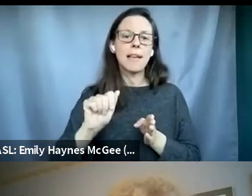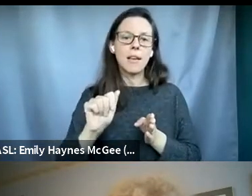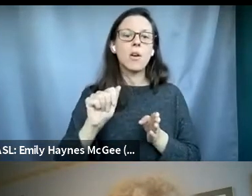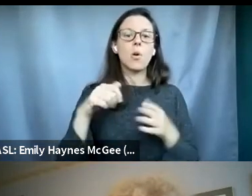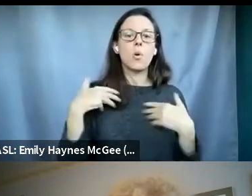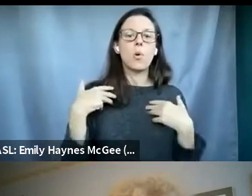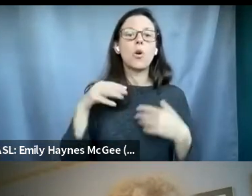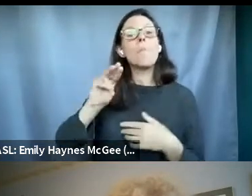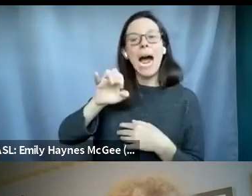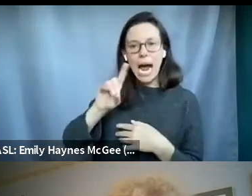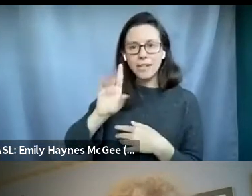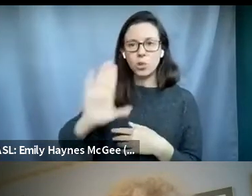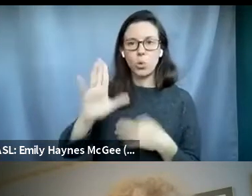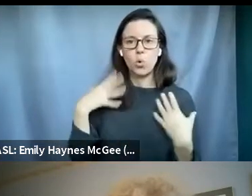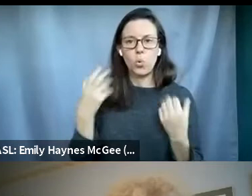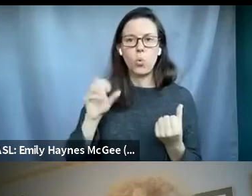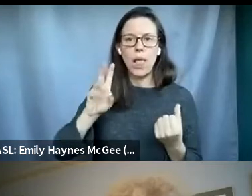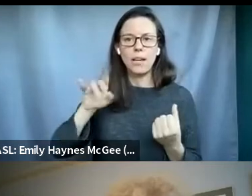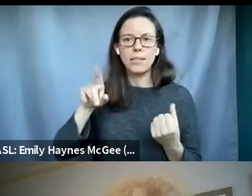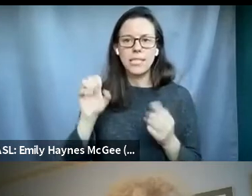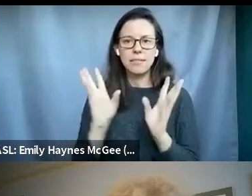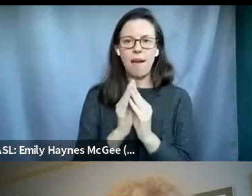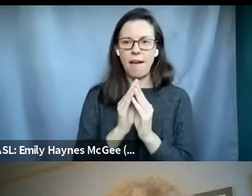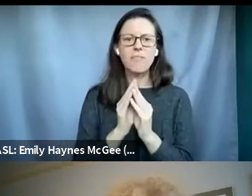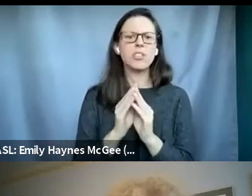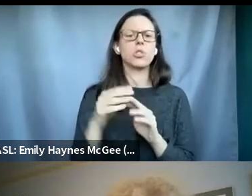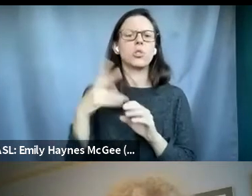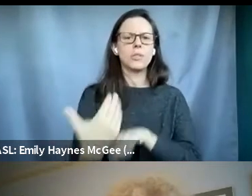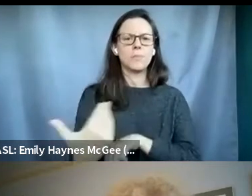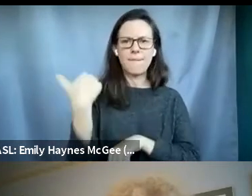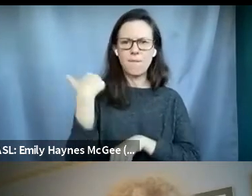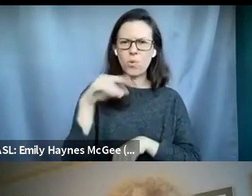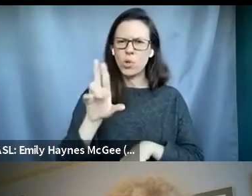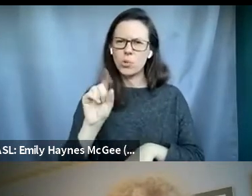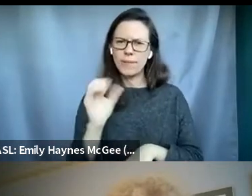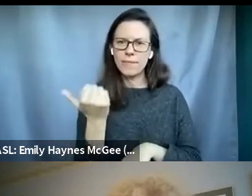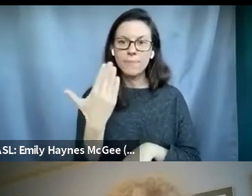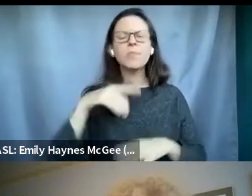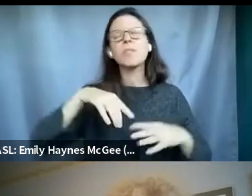So we had attended, we had a great time and it was really a beautiful moment for the communities